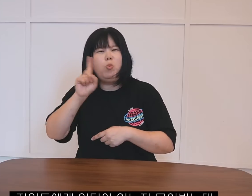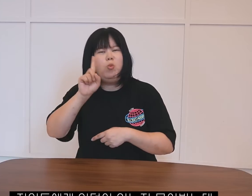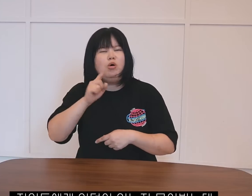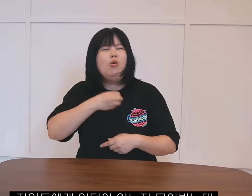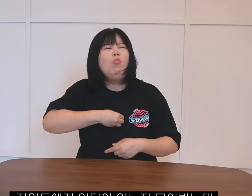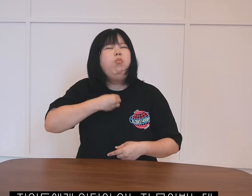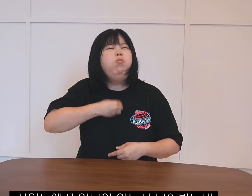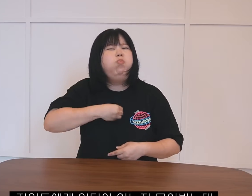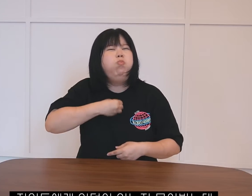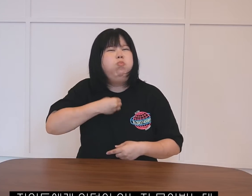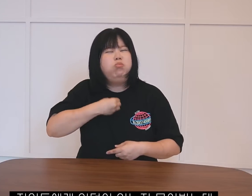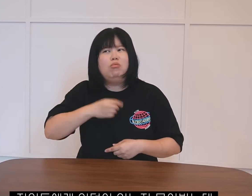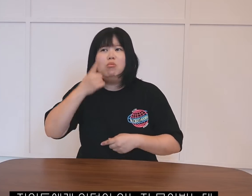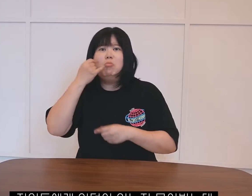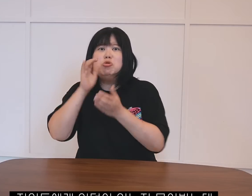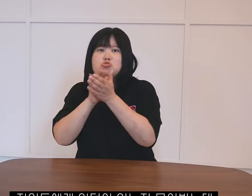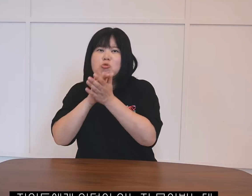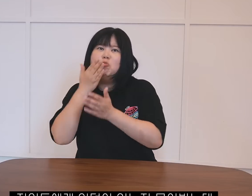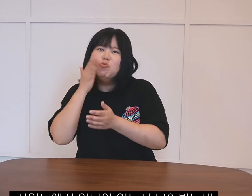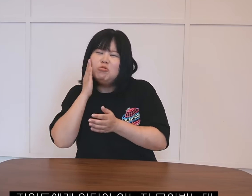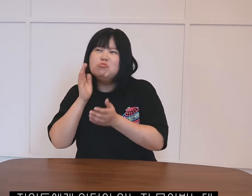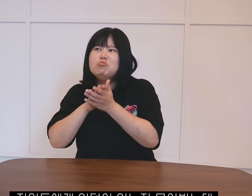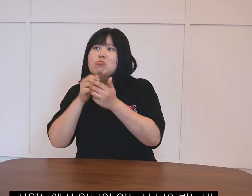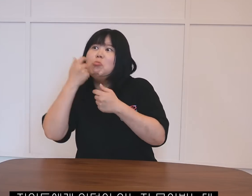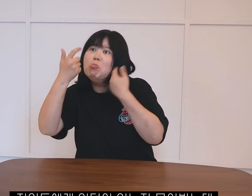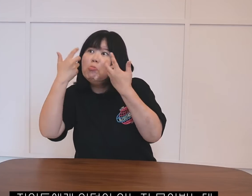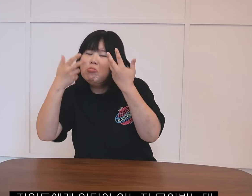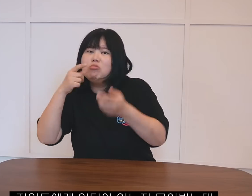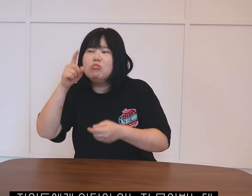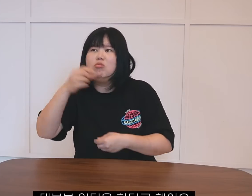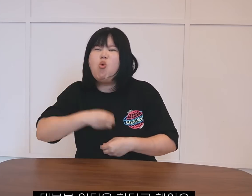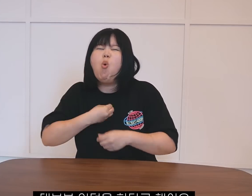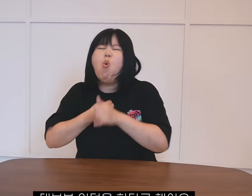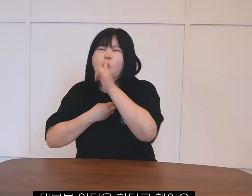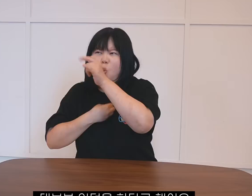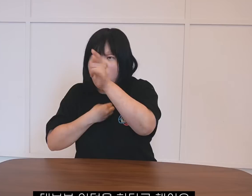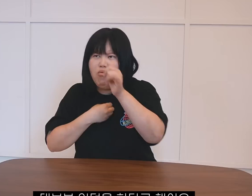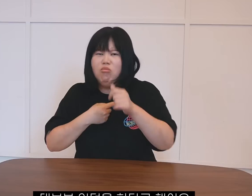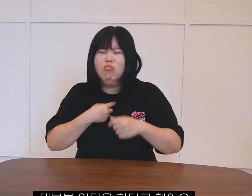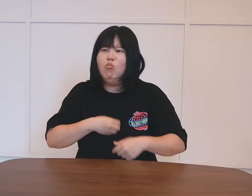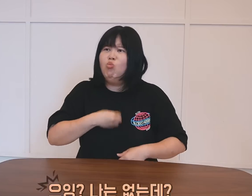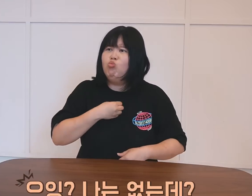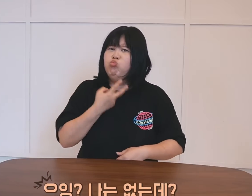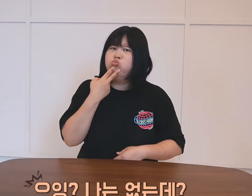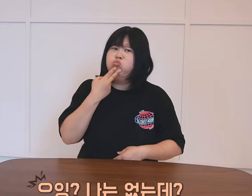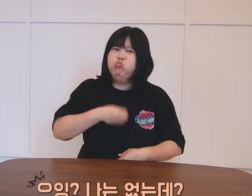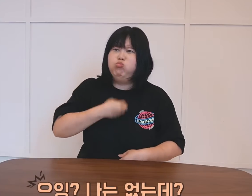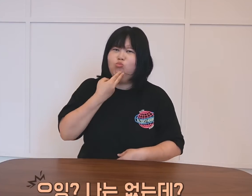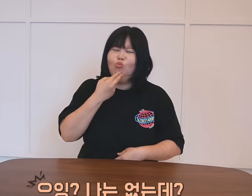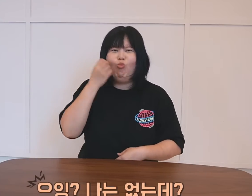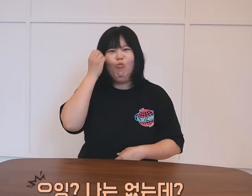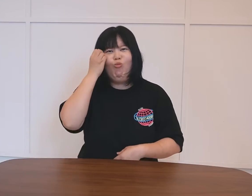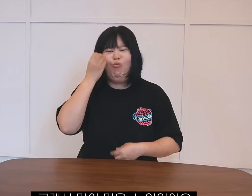Her friends asked me if I had morning sickness and most said I had morning sickness.